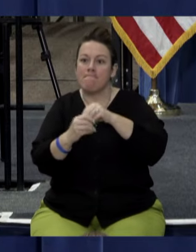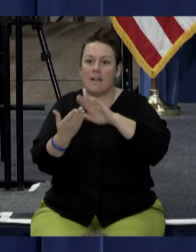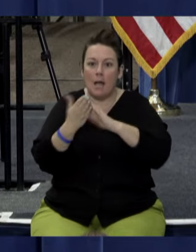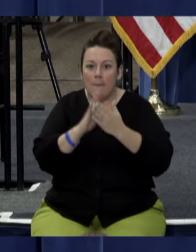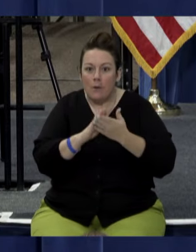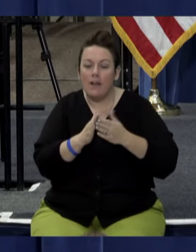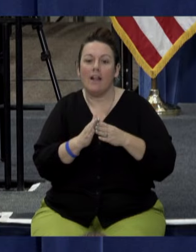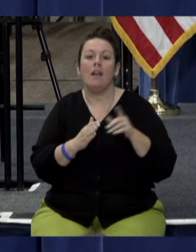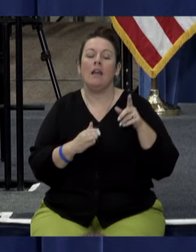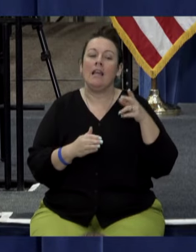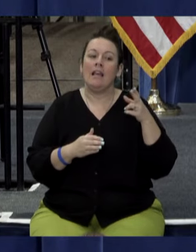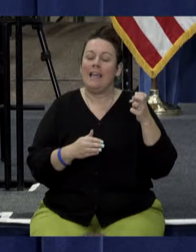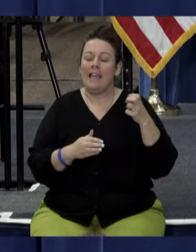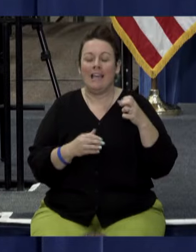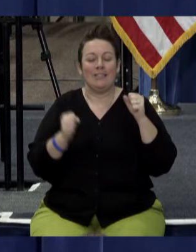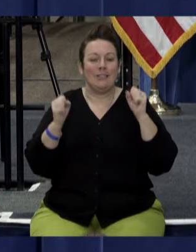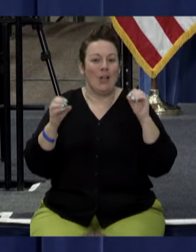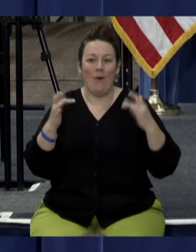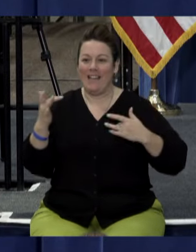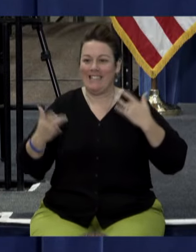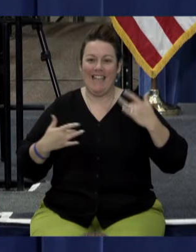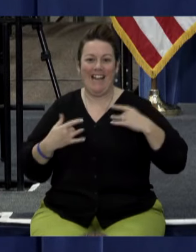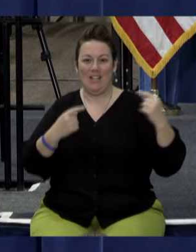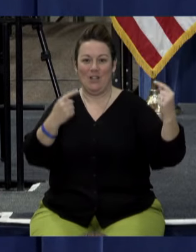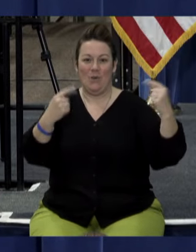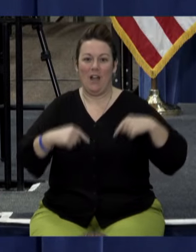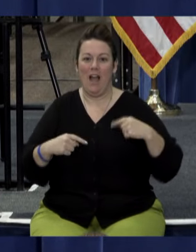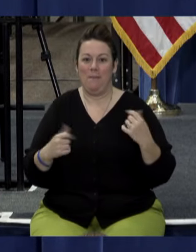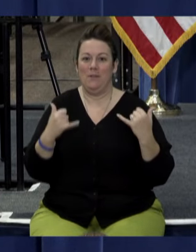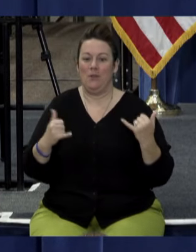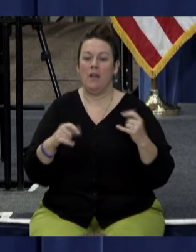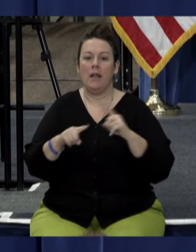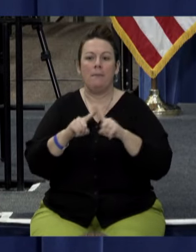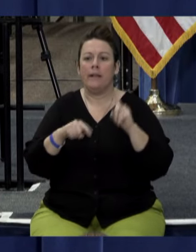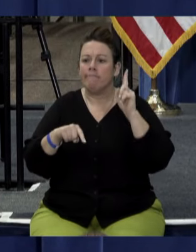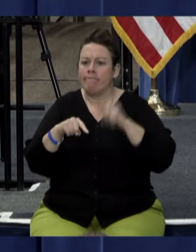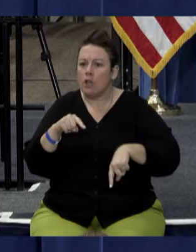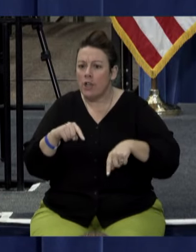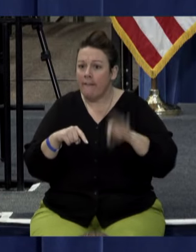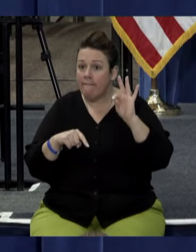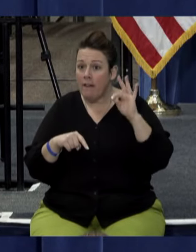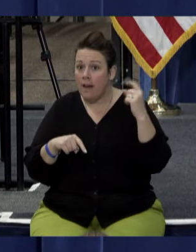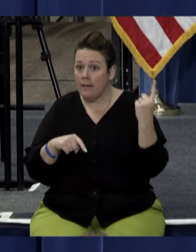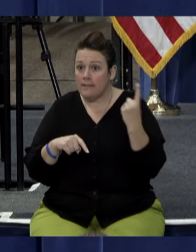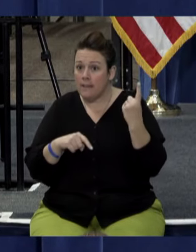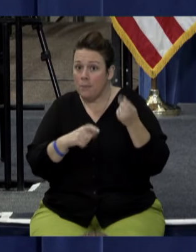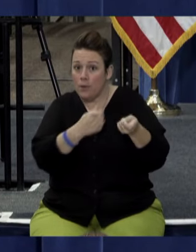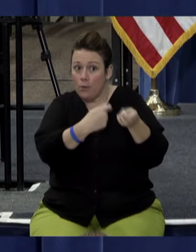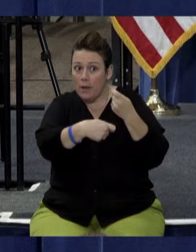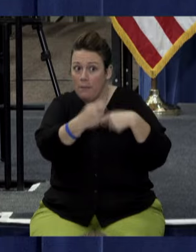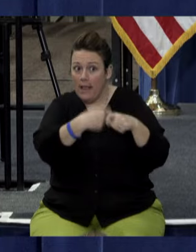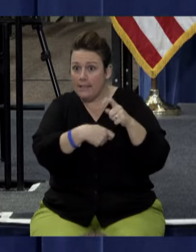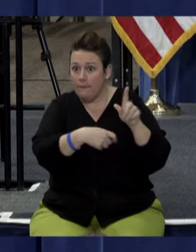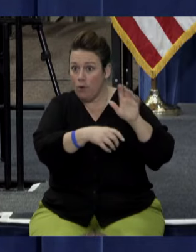about being here today. But because he couldn't find someone to take his place,